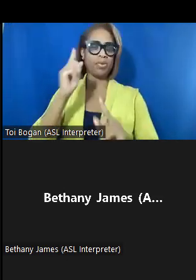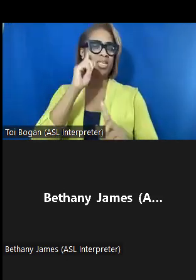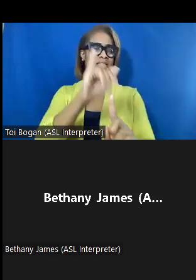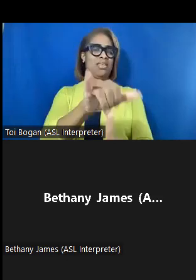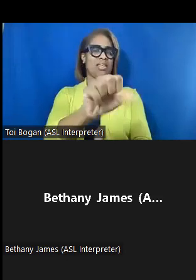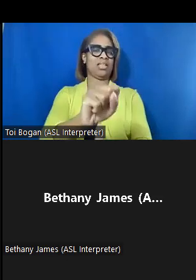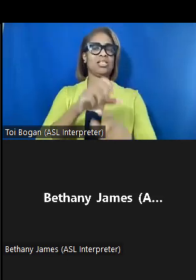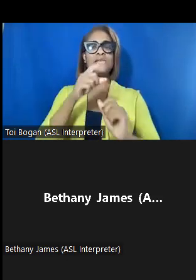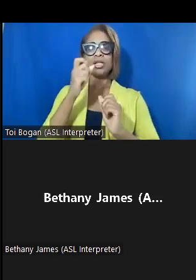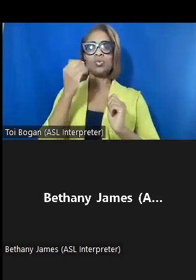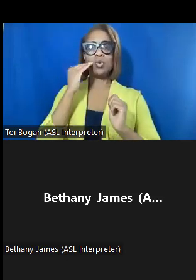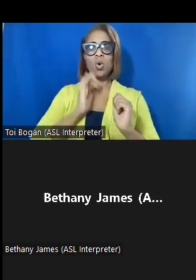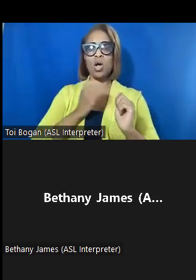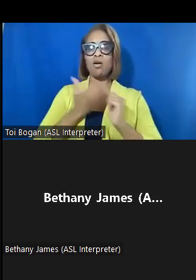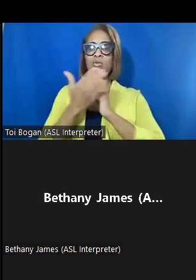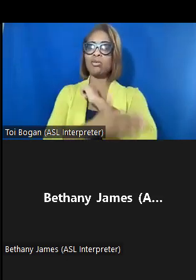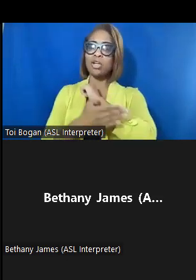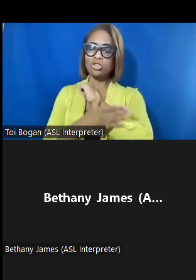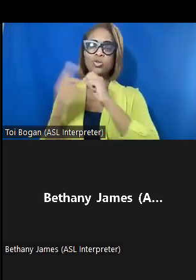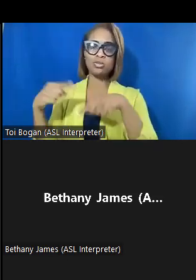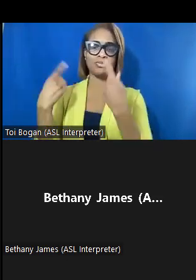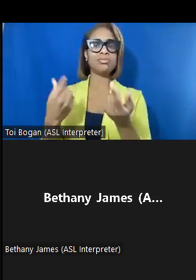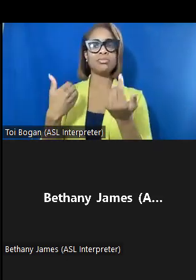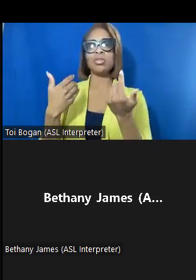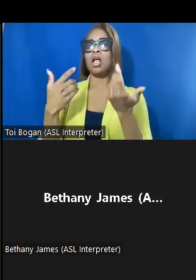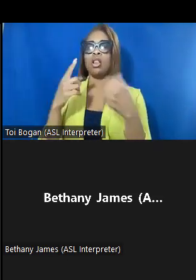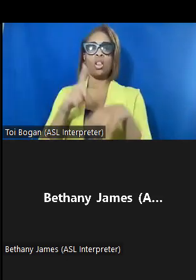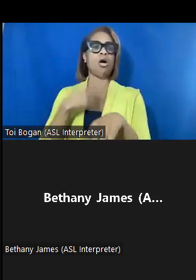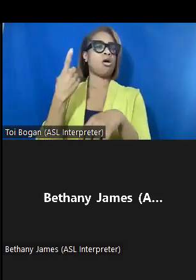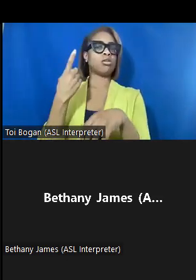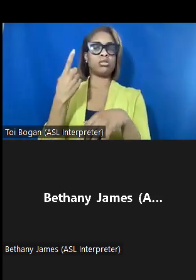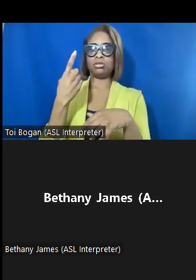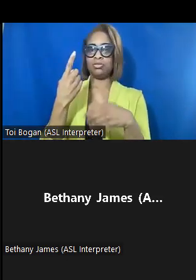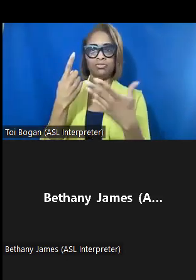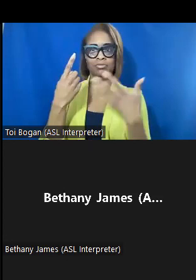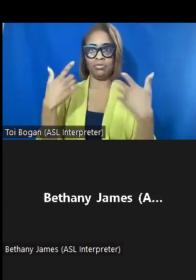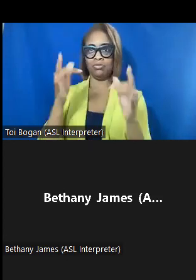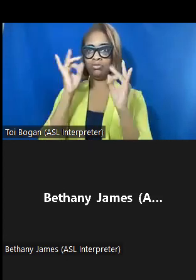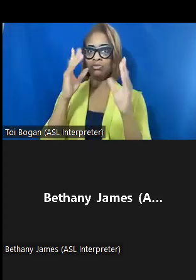Because we know in our country there's been a long and really terrible history of discriminating